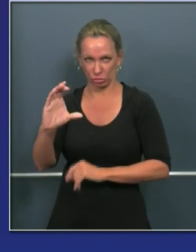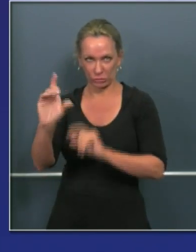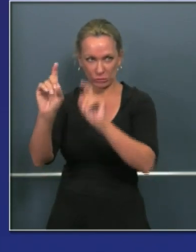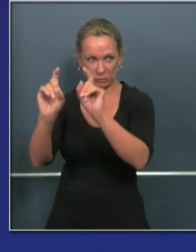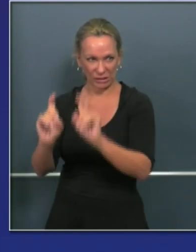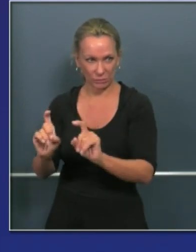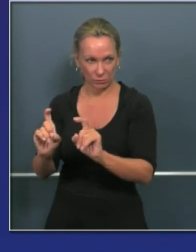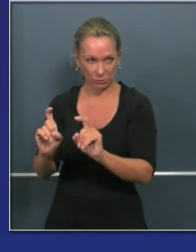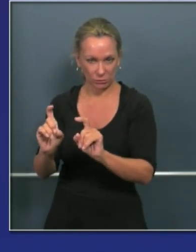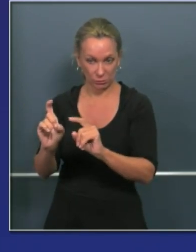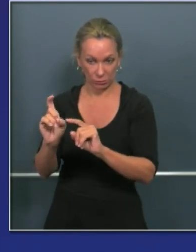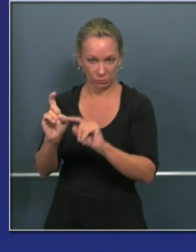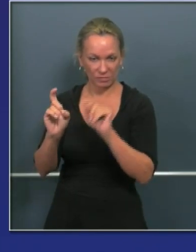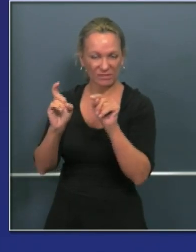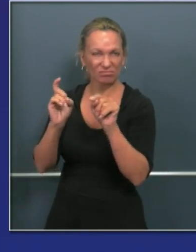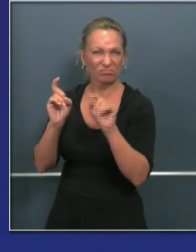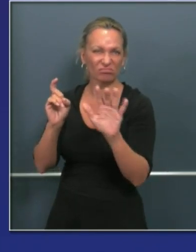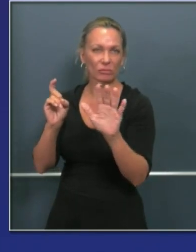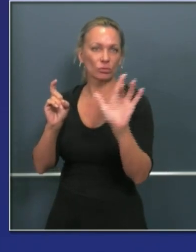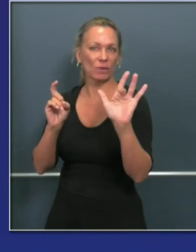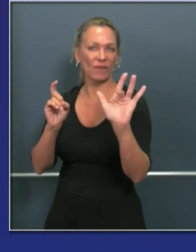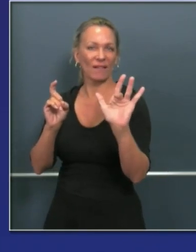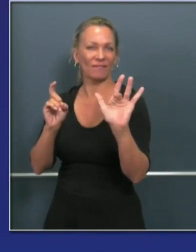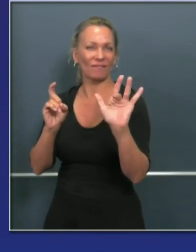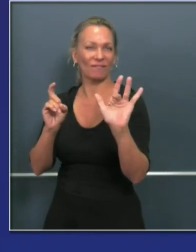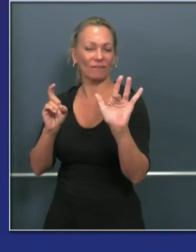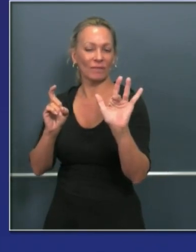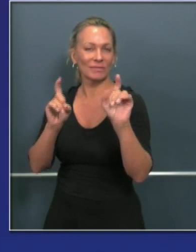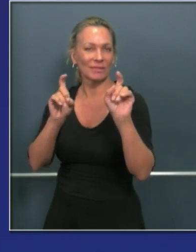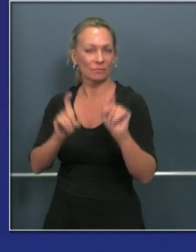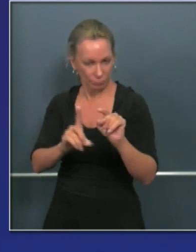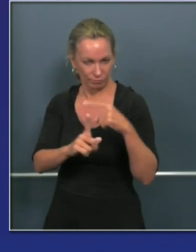A REPORTED AS A CASE OVER A 14 DAY PERIOD. WE'RE ALSO LOOKING